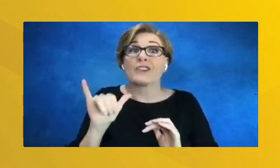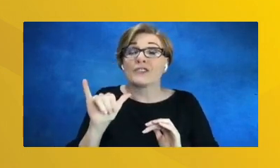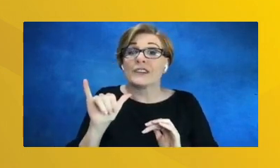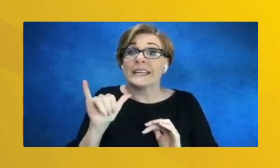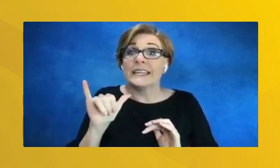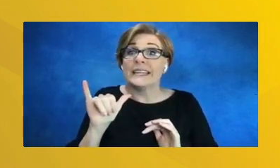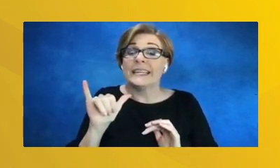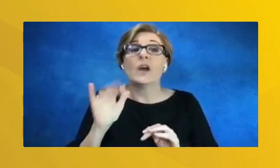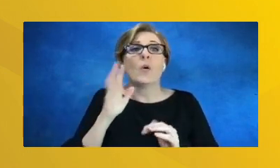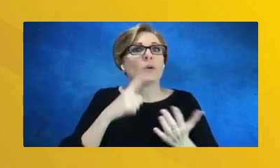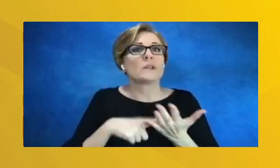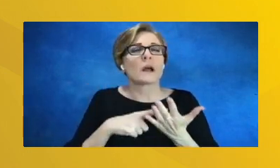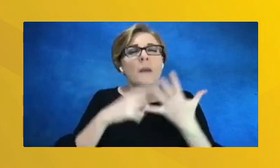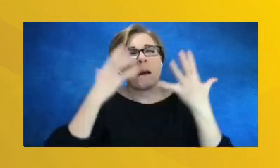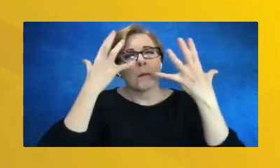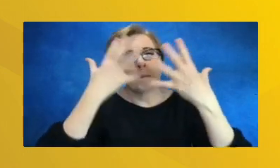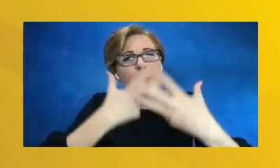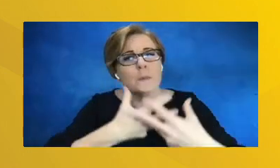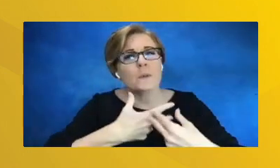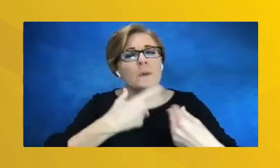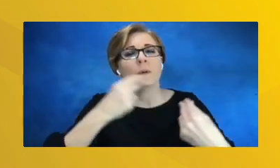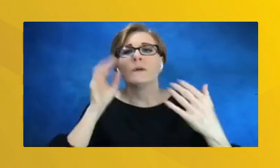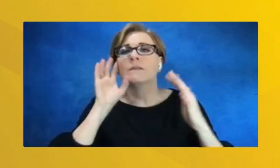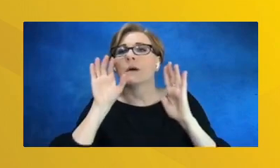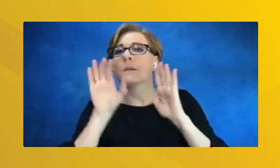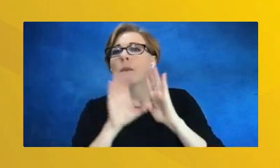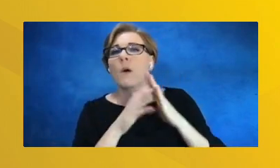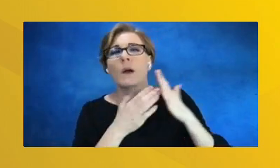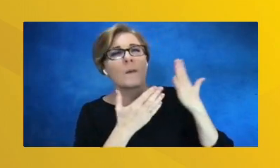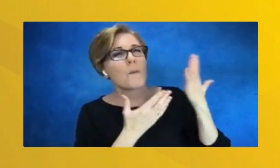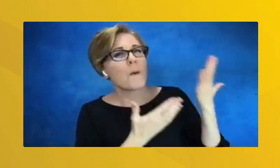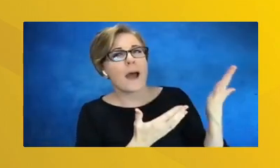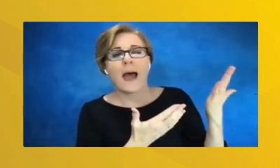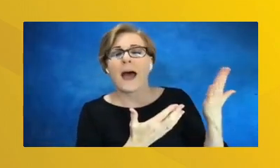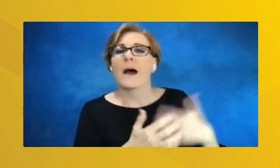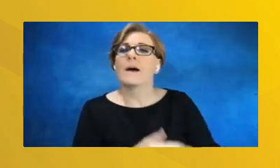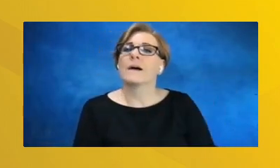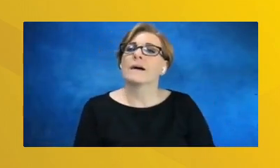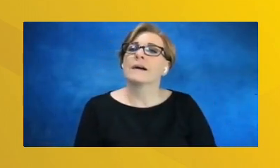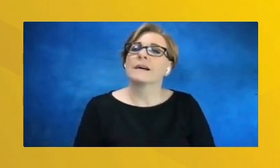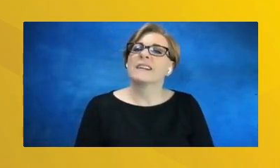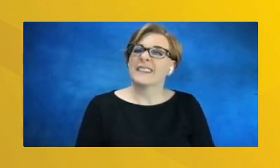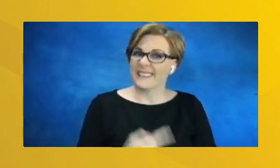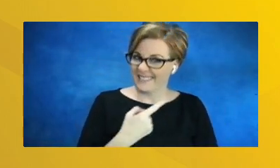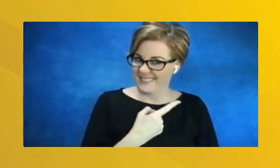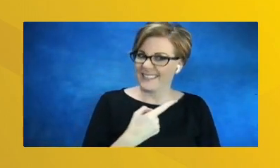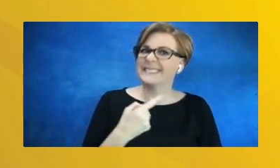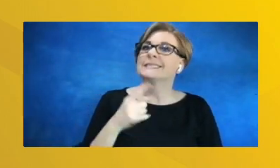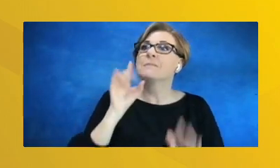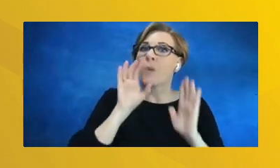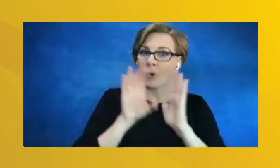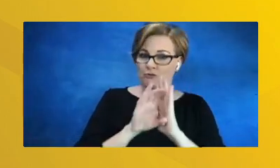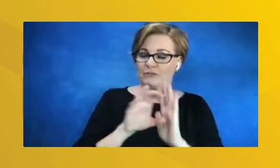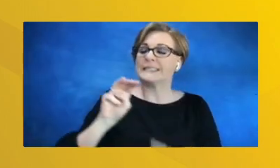Hi, Head Start. And we're going to talk about a beautiful portrait. Woo! Right.